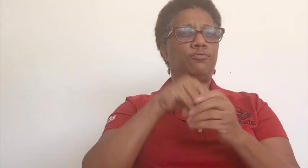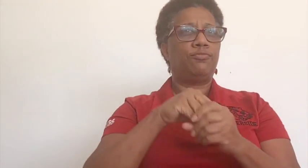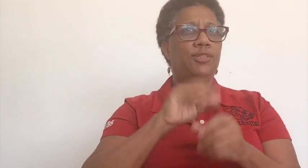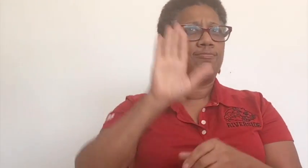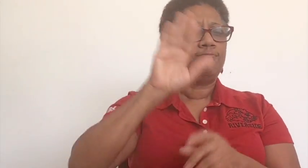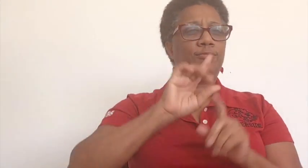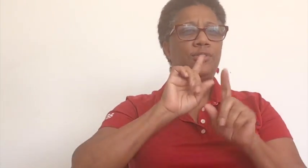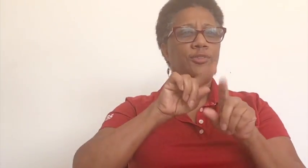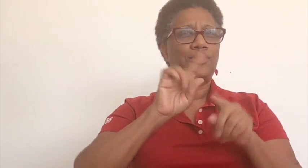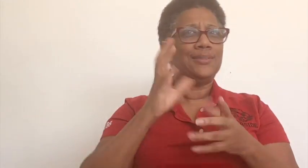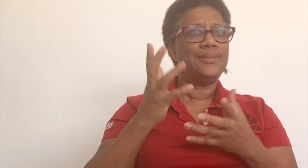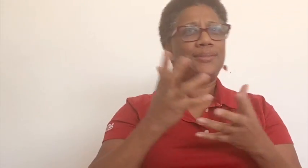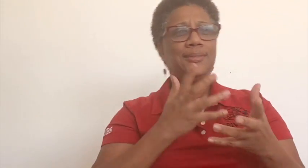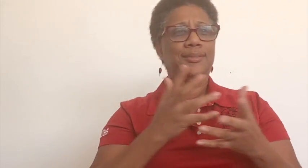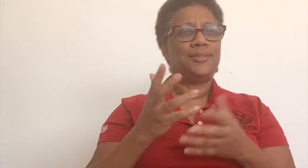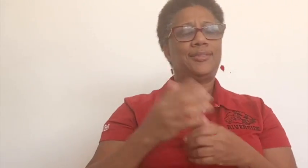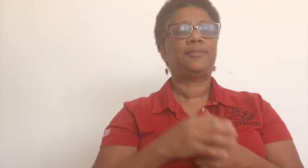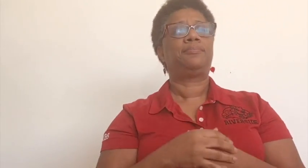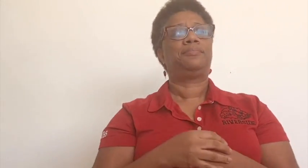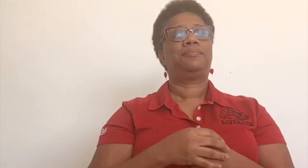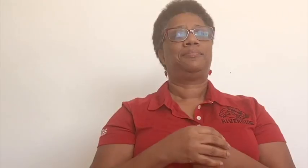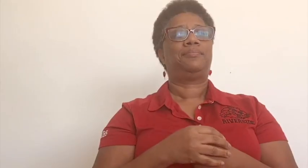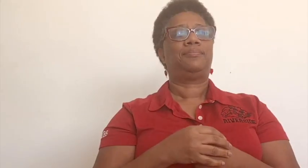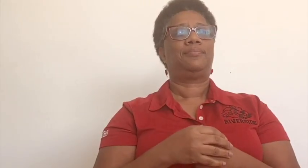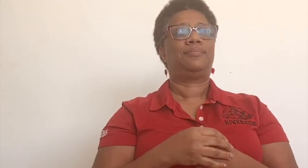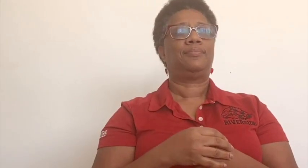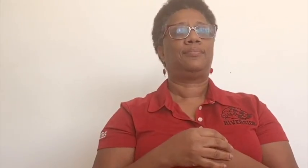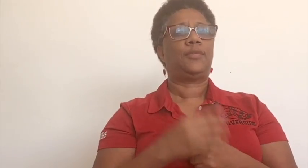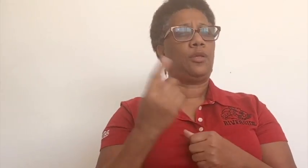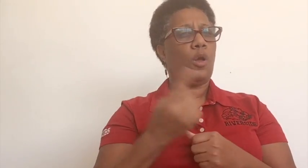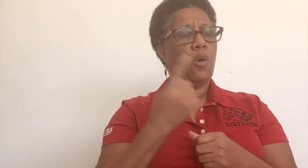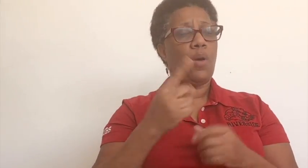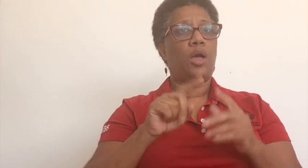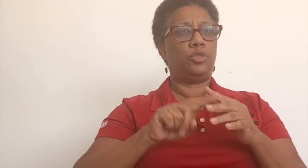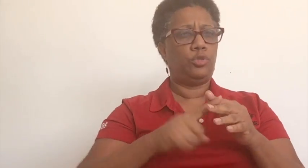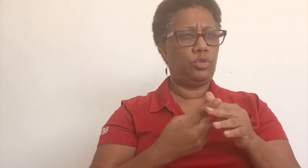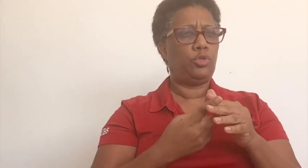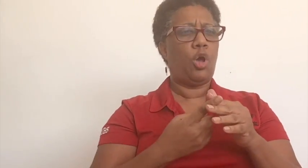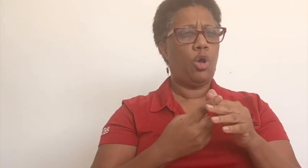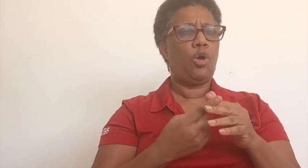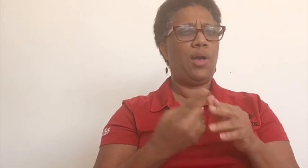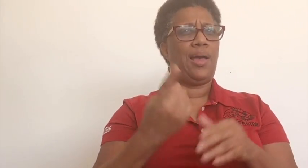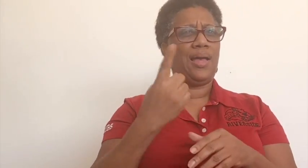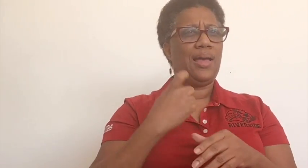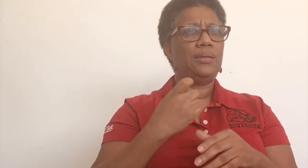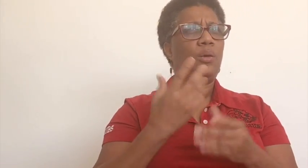much didn't have much to share at the beginning of the year.